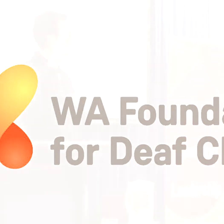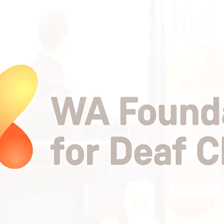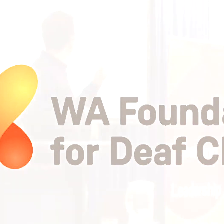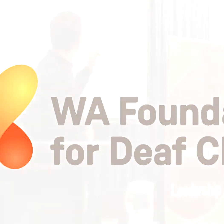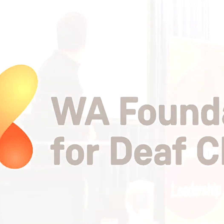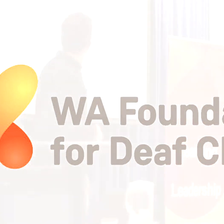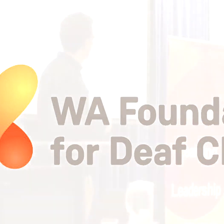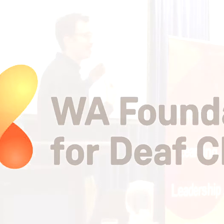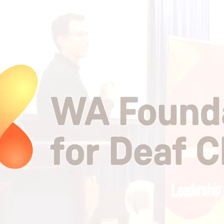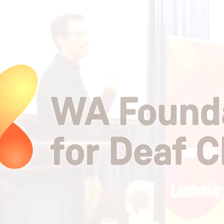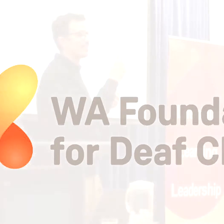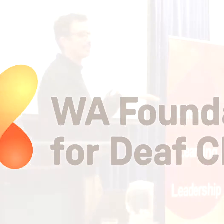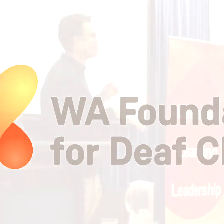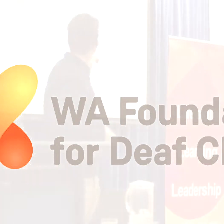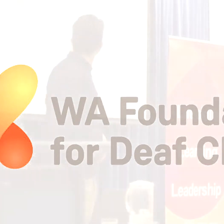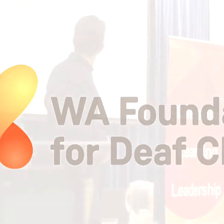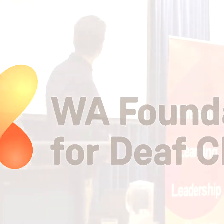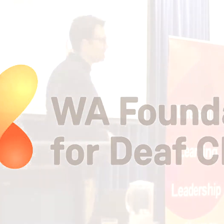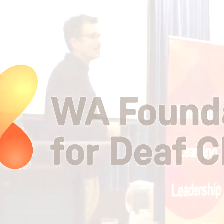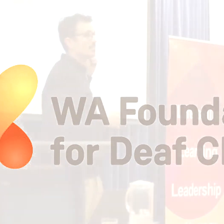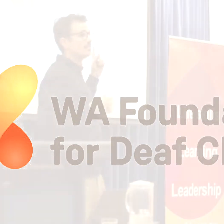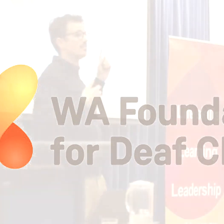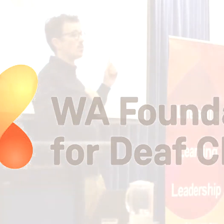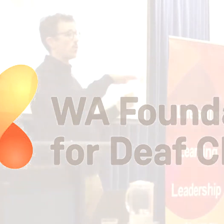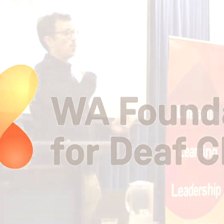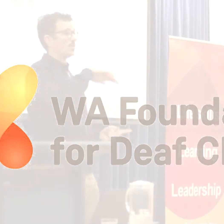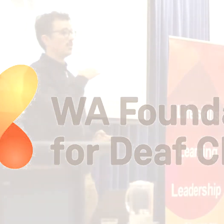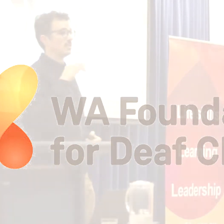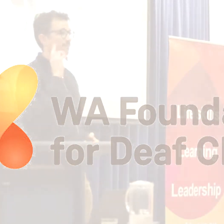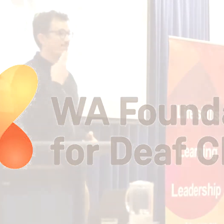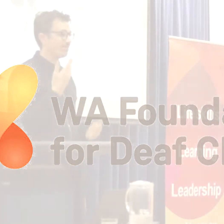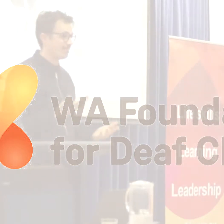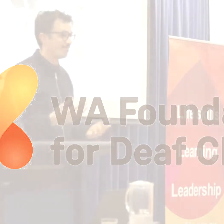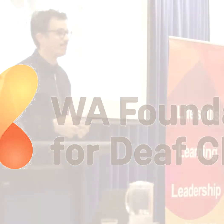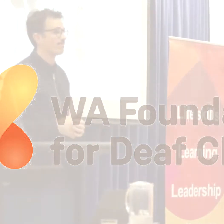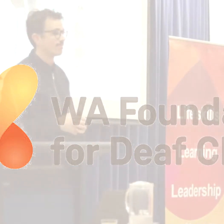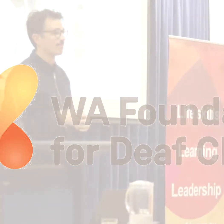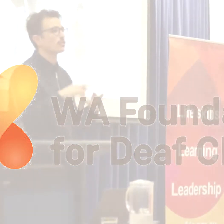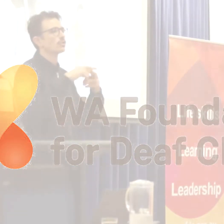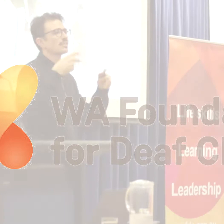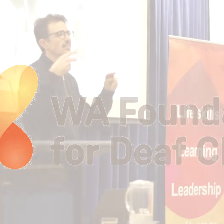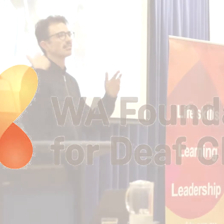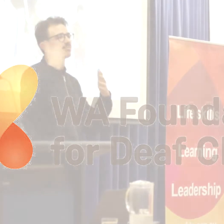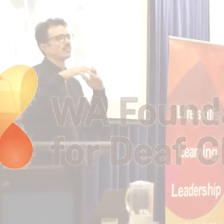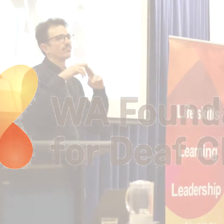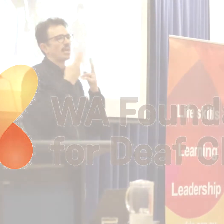and my wife is Vanessa, this lovely lady up there, and this is our three boys. All of us are Deaf, the three boys and ourselves.